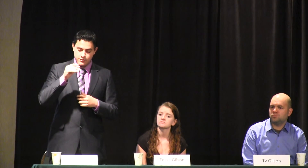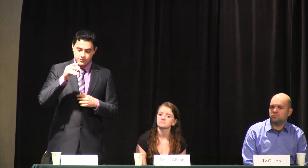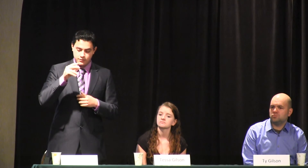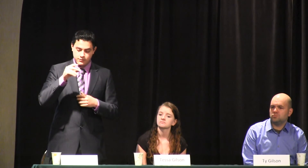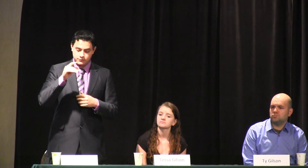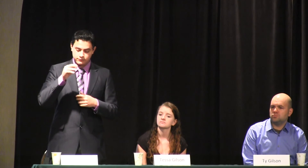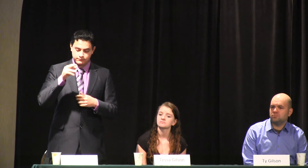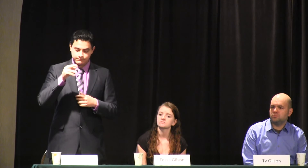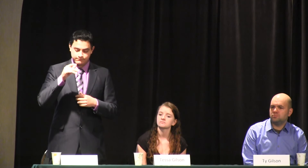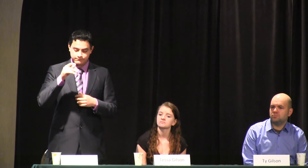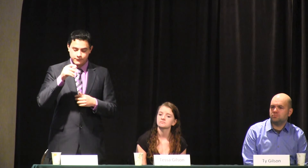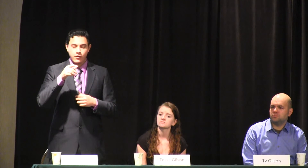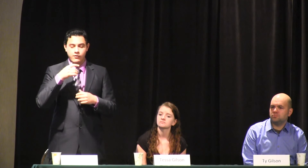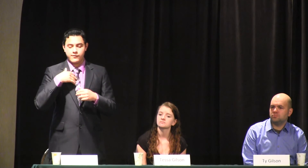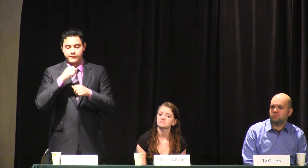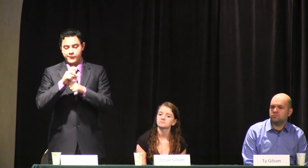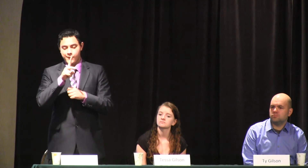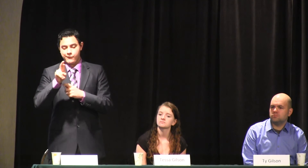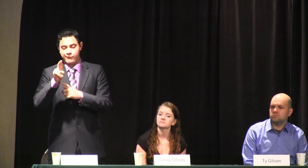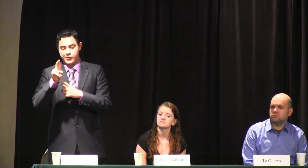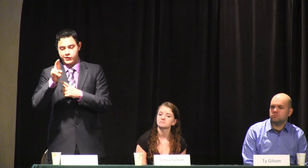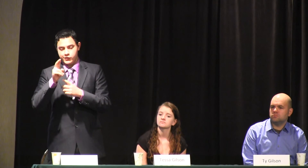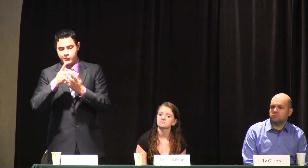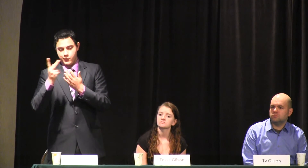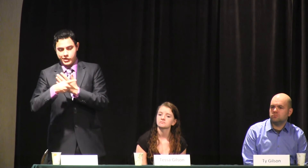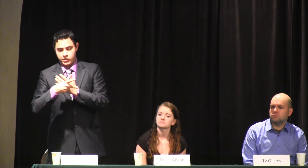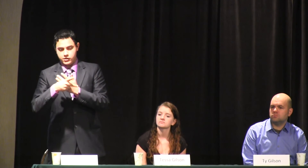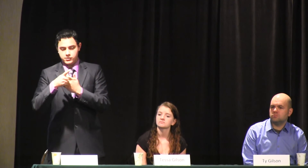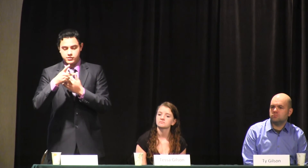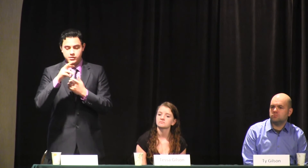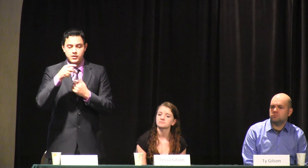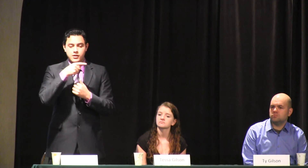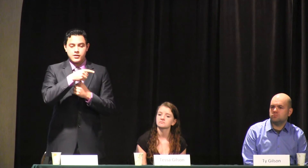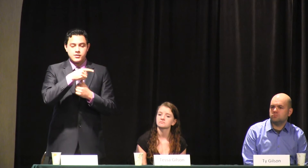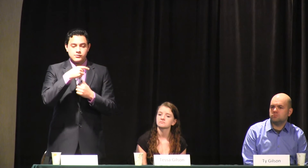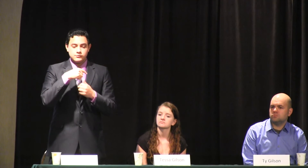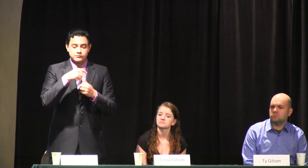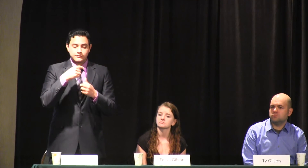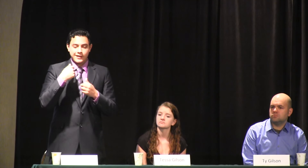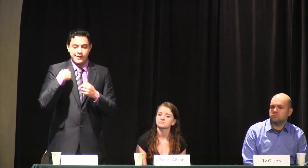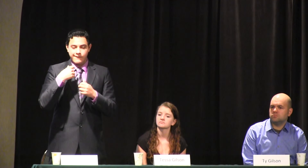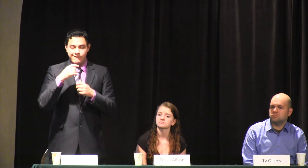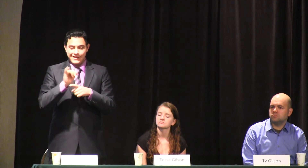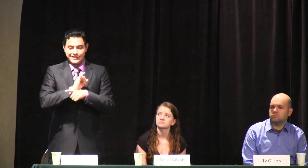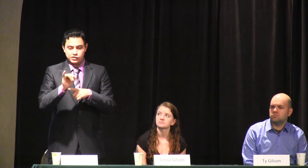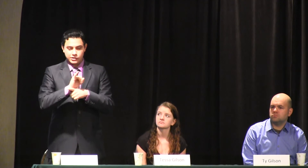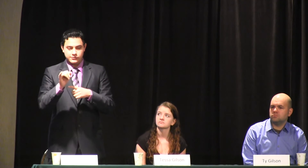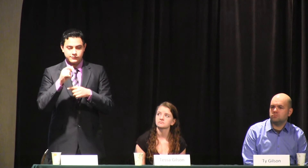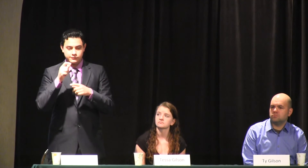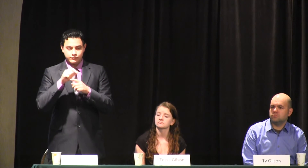What was the other place called in — I can't think of it. It was under Vector.